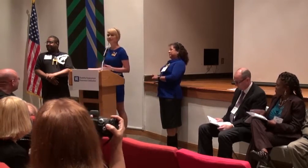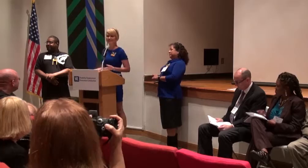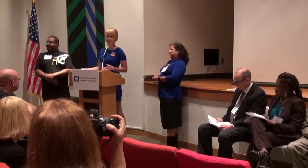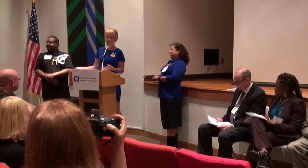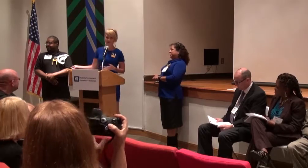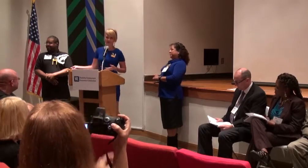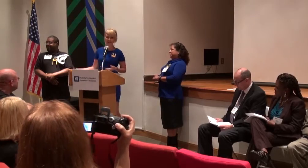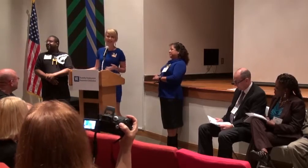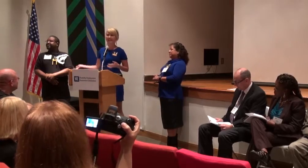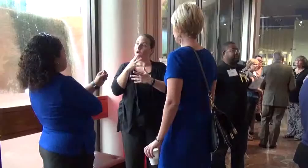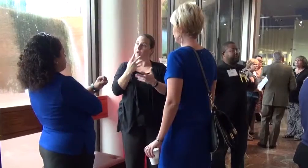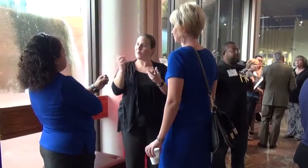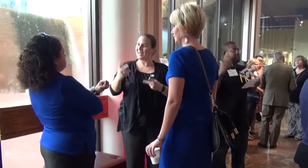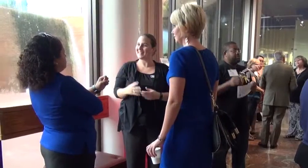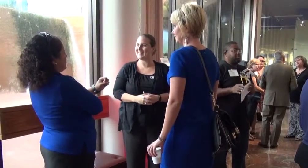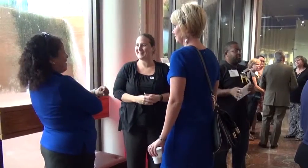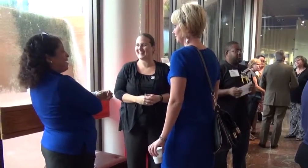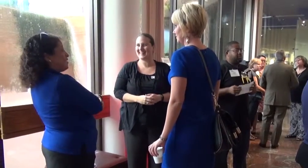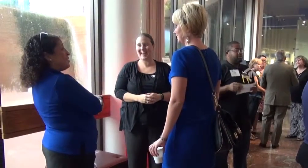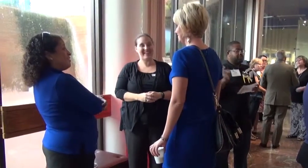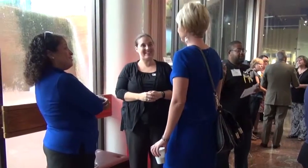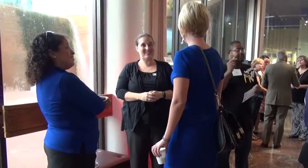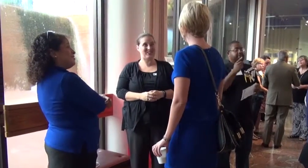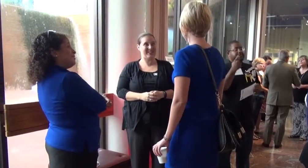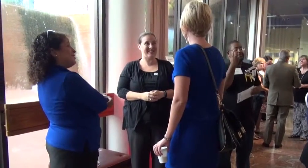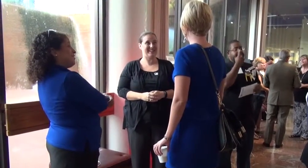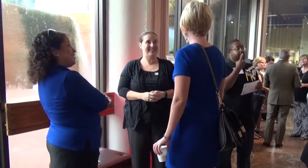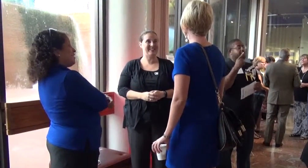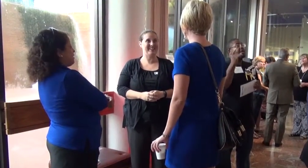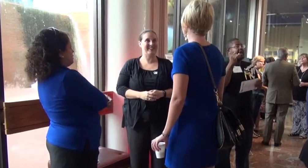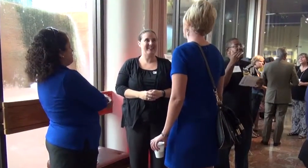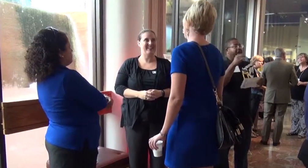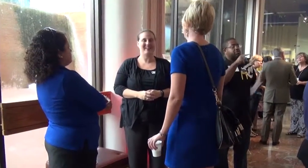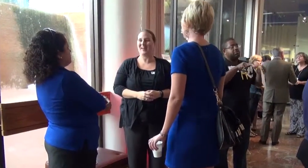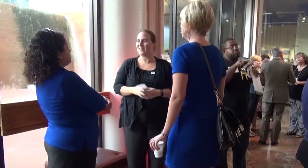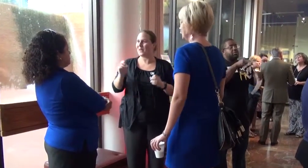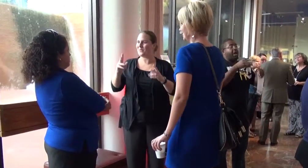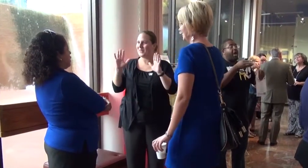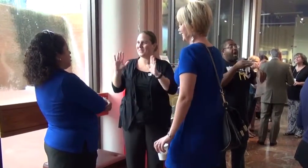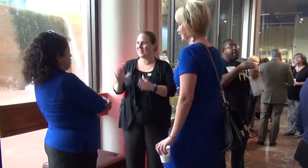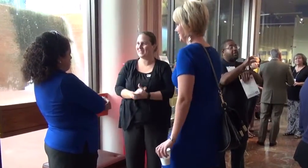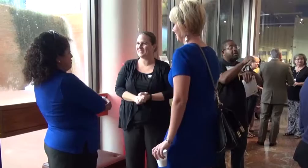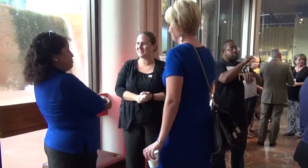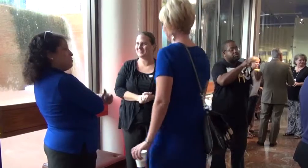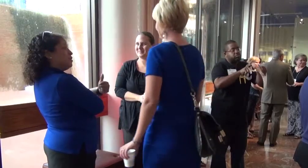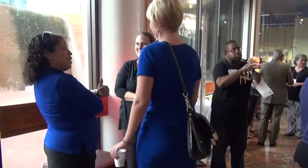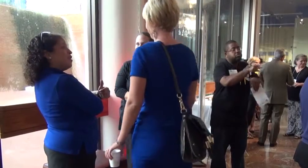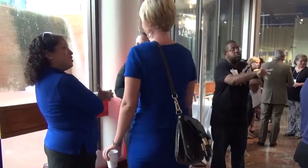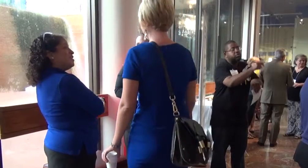Andrew is the gentleman that she was speaking about earlier that uses the watch and then we also have Robin, and Robin is